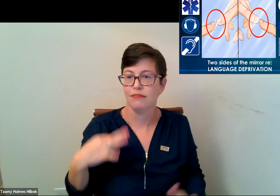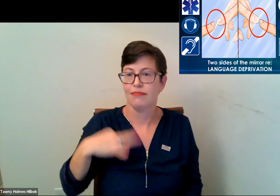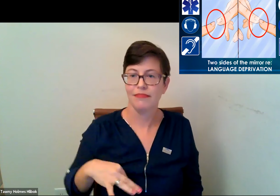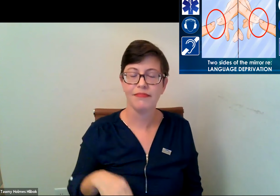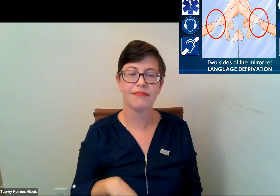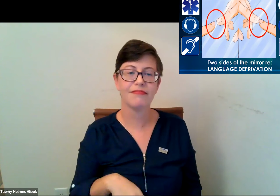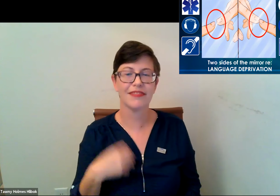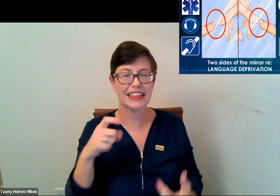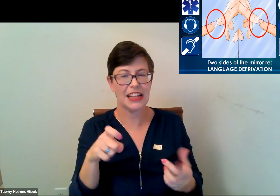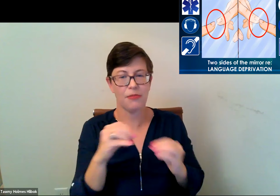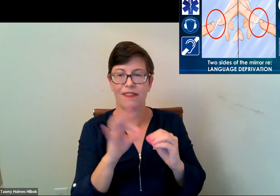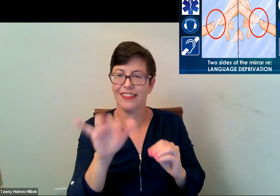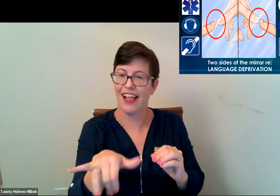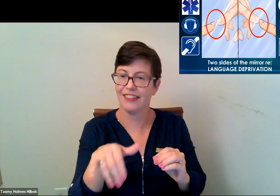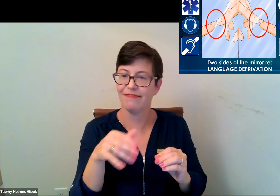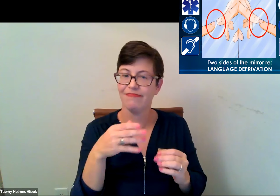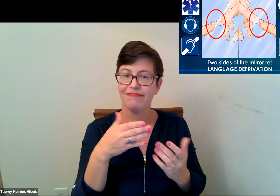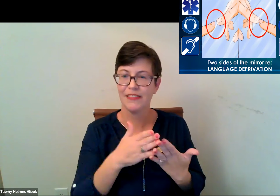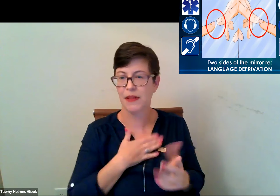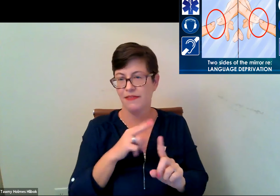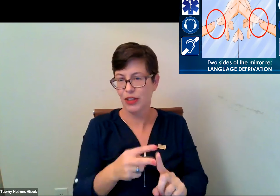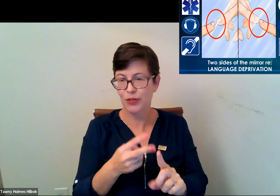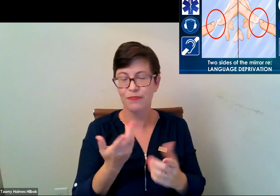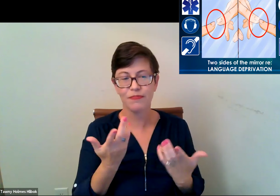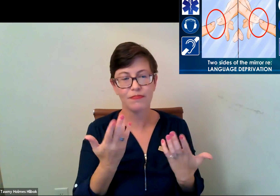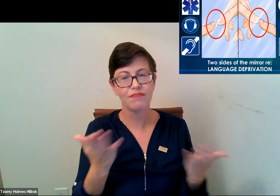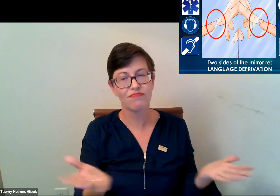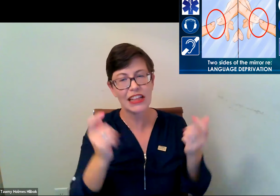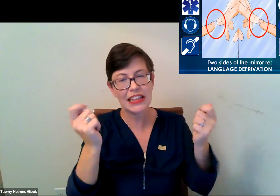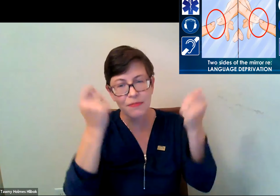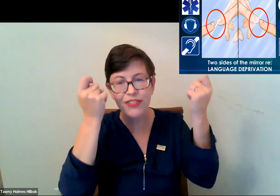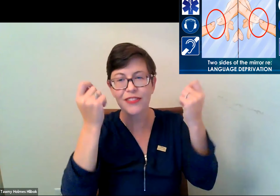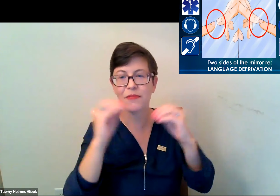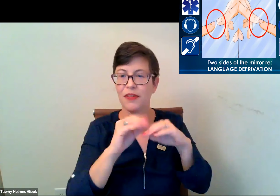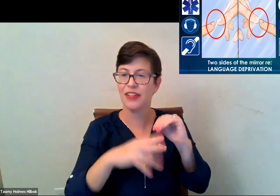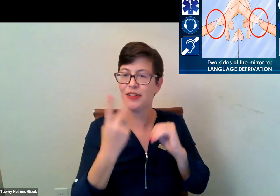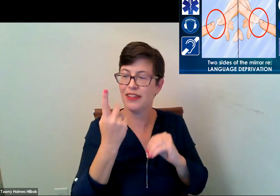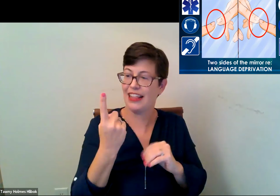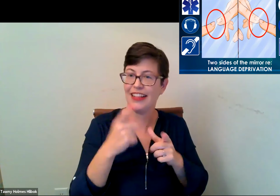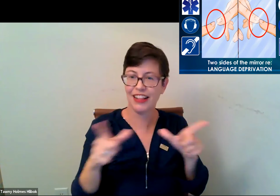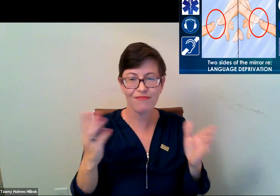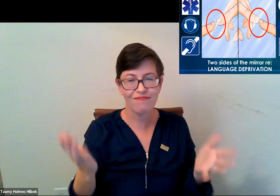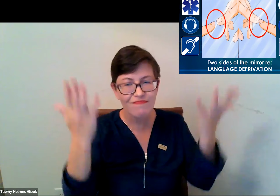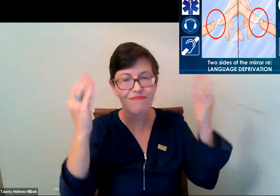To be able to use language to describe things and the great benefits of being multilingual, in my view, so we really need to celebrate that